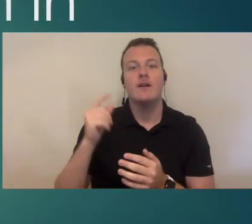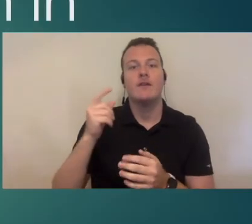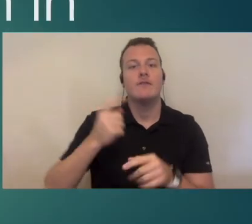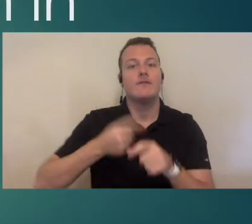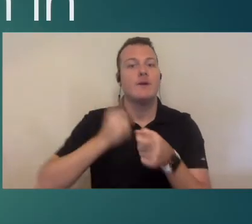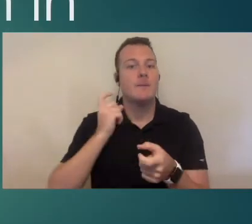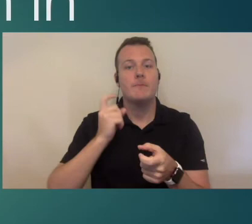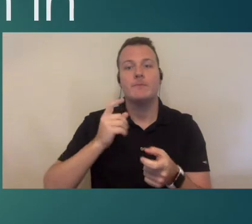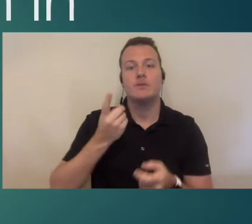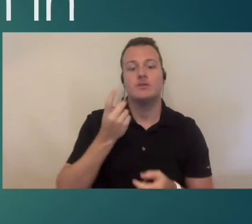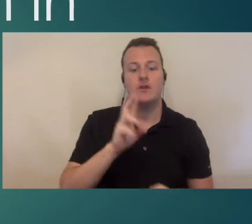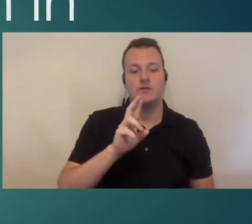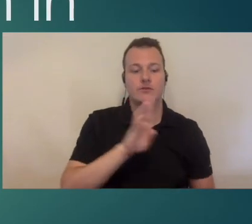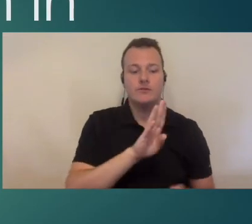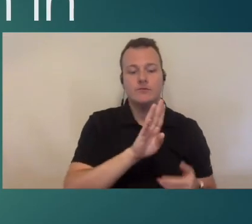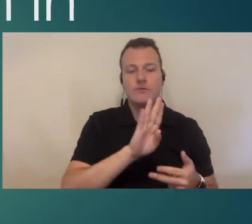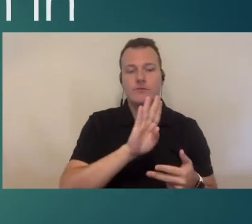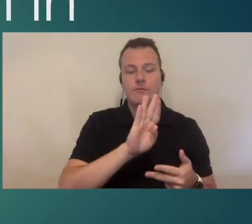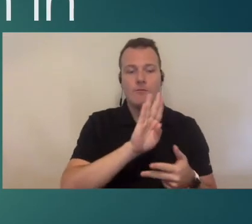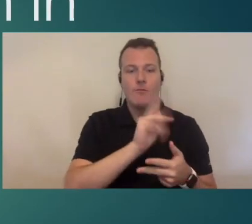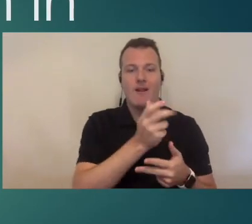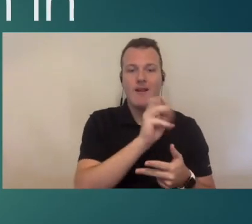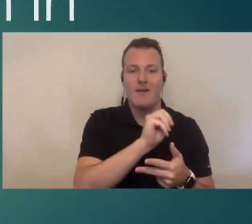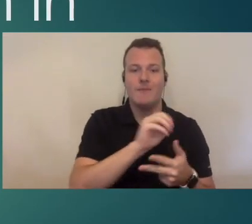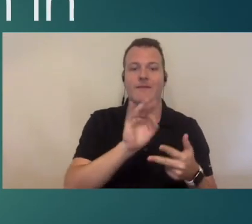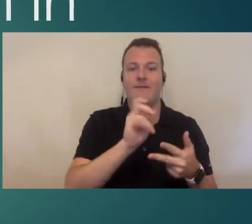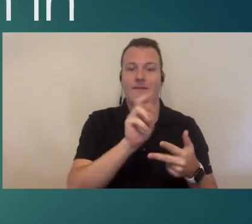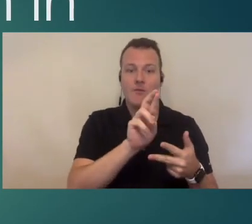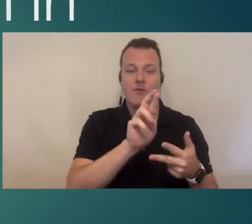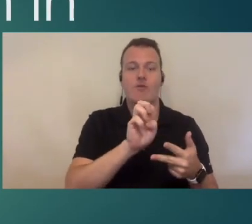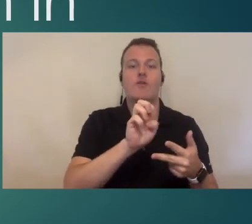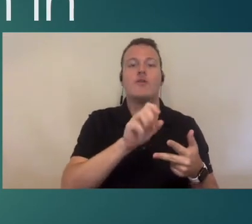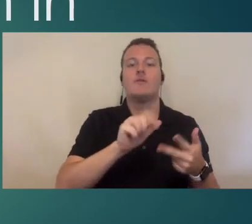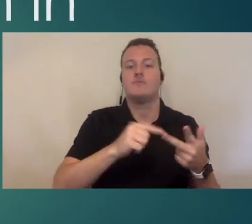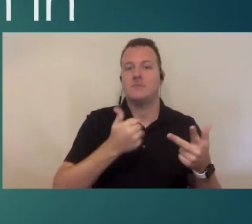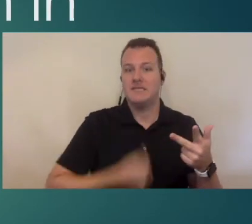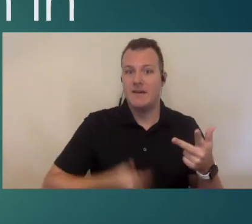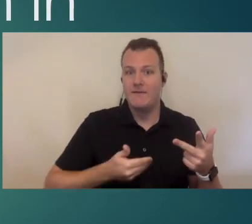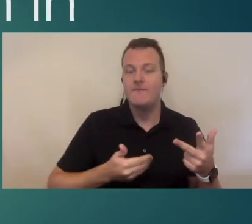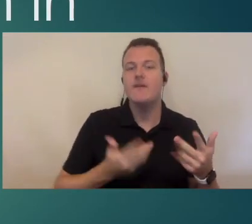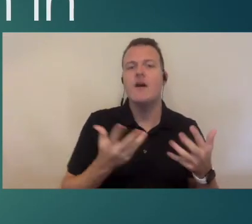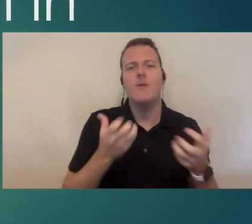behalf of Dr. Branham, Dr. Magann Faivre, and myself, I want to say thank you for